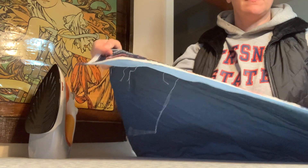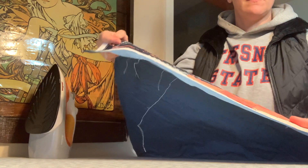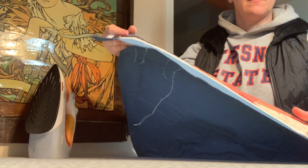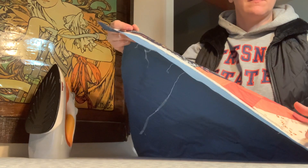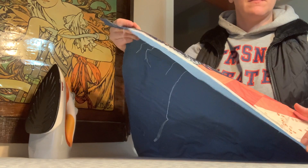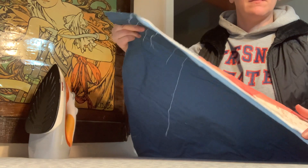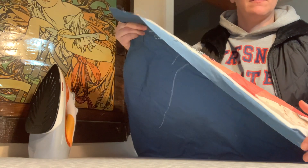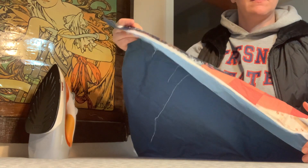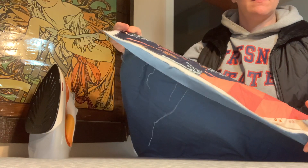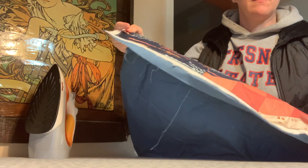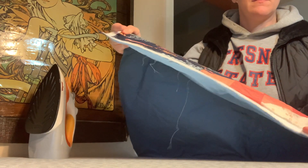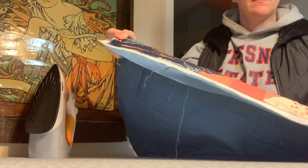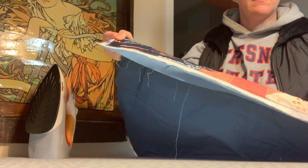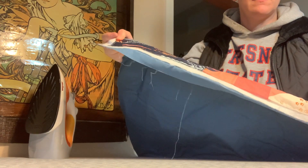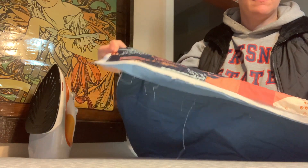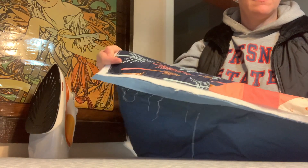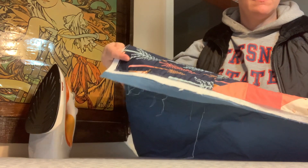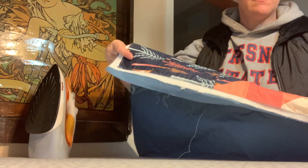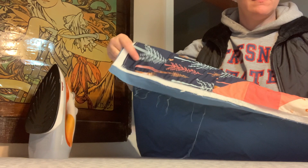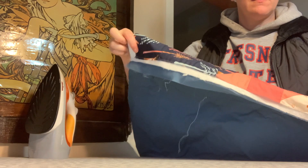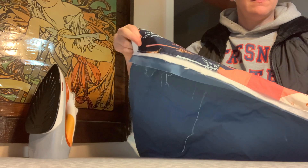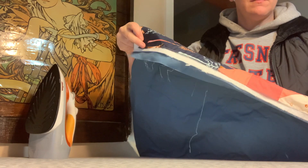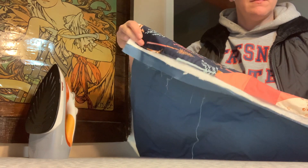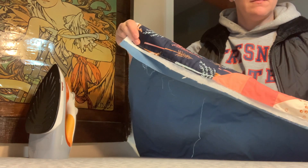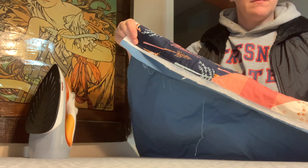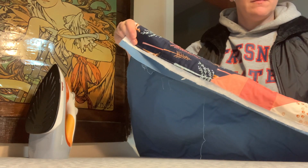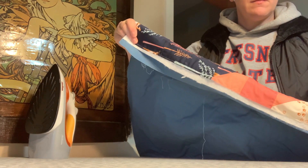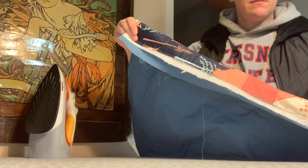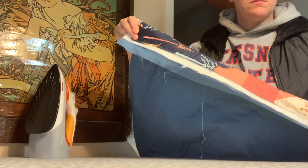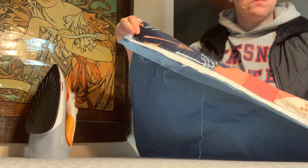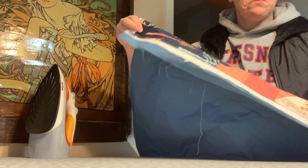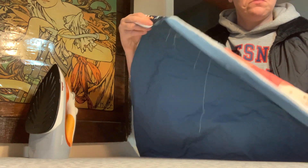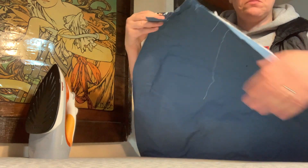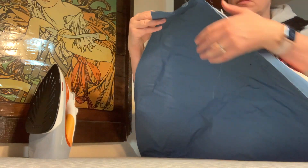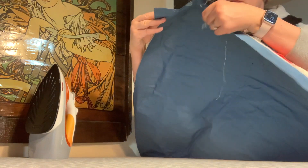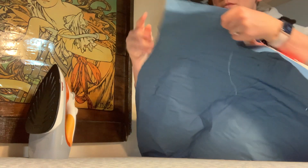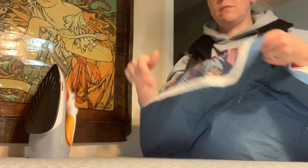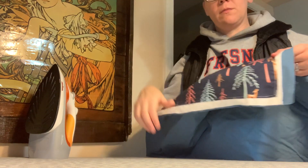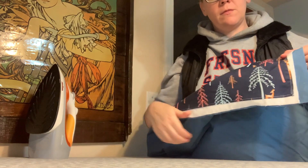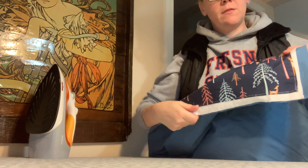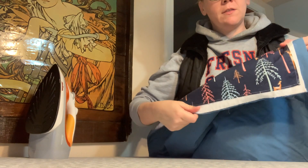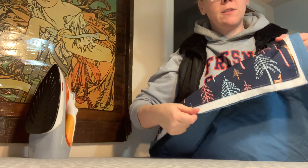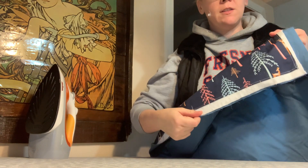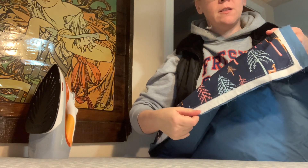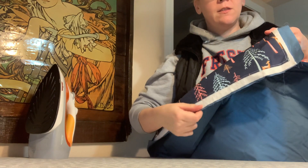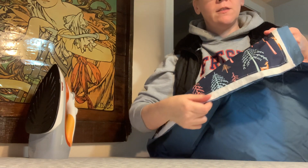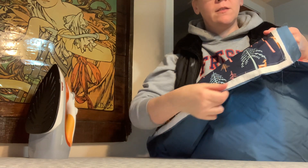then I tend to trim the backing and the batting. I don't give myself a lot of space because I've